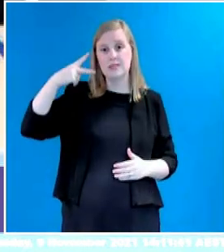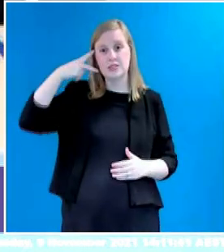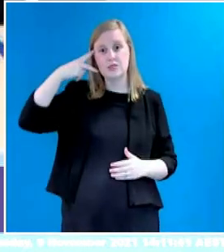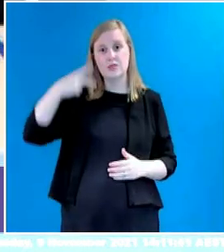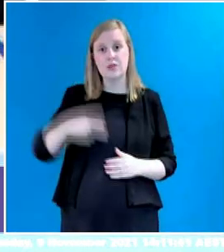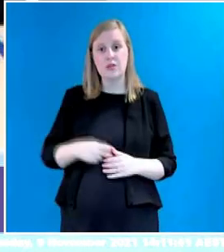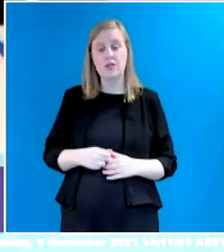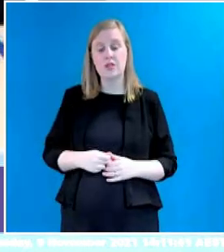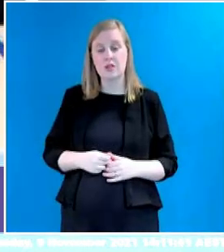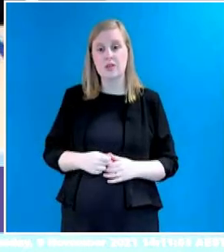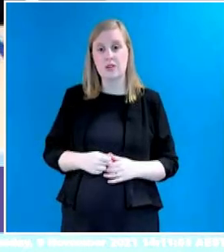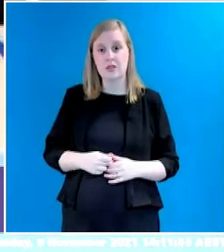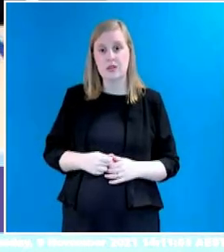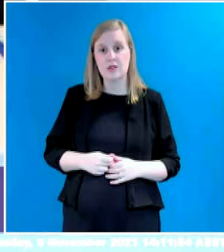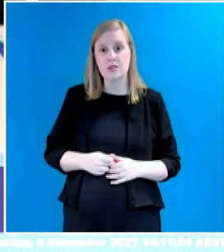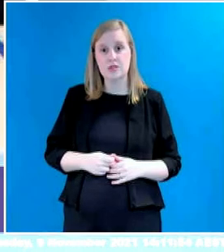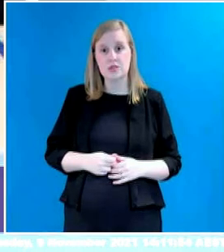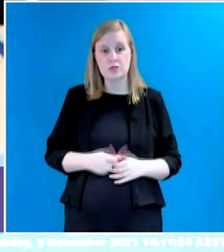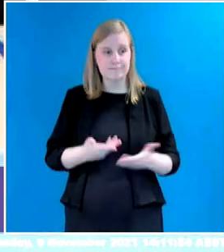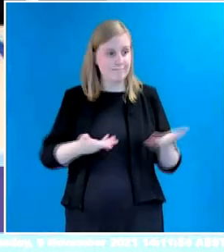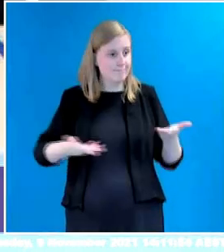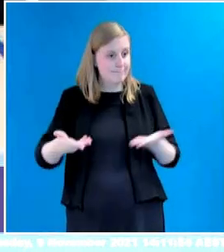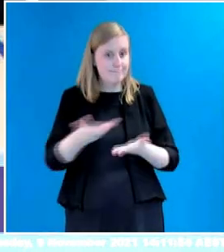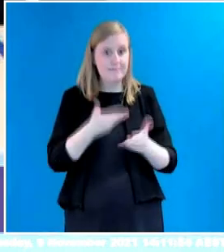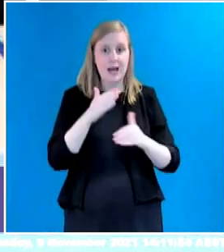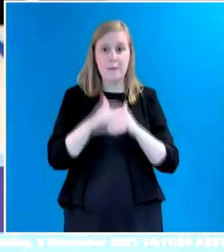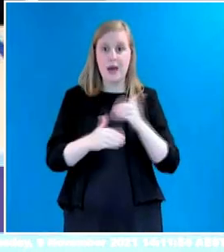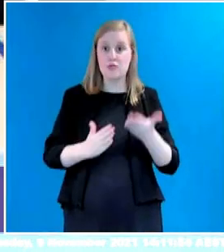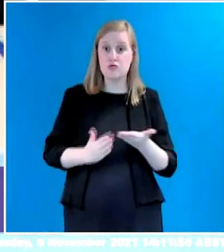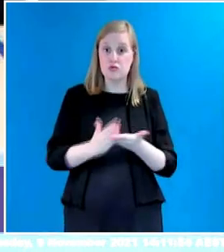those rights, their impact and why they are in the national interest.